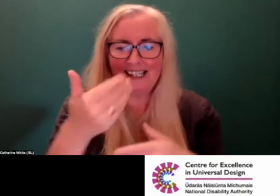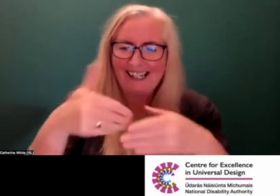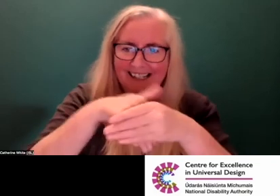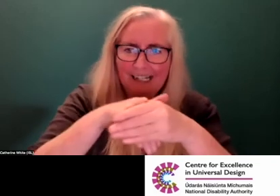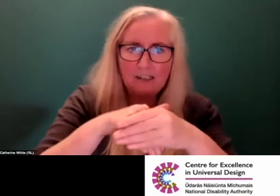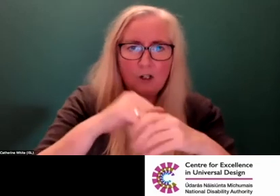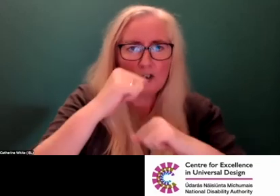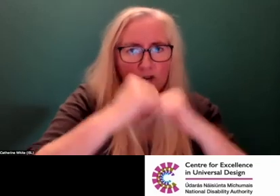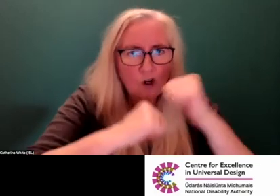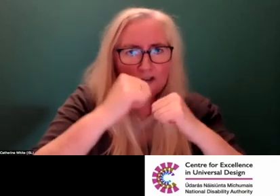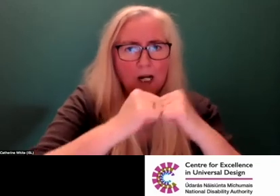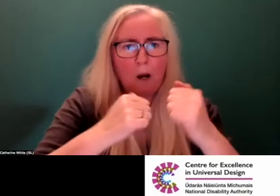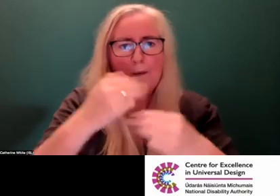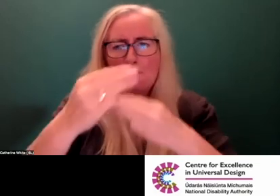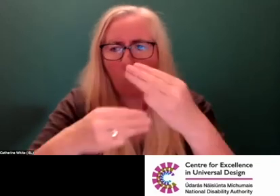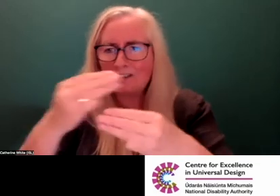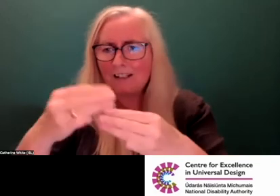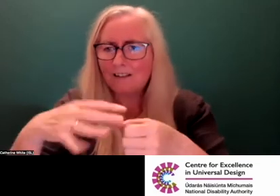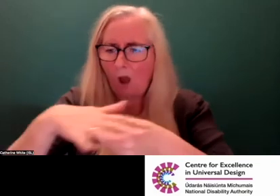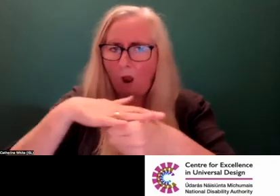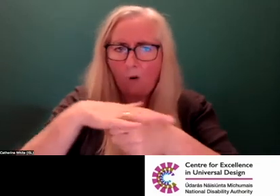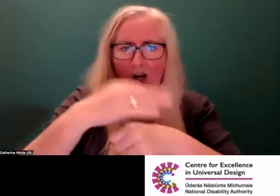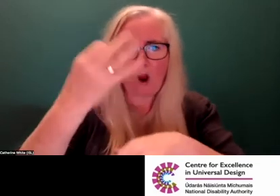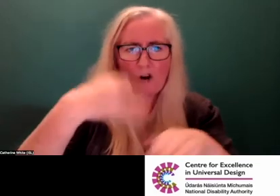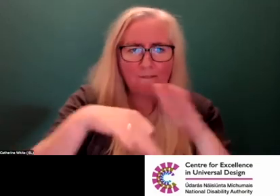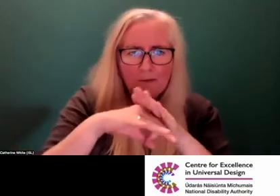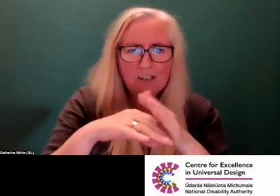And, you know, so we've got, you know, age-friendly alliances, which